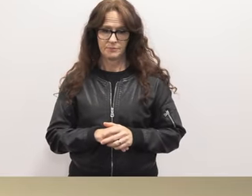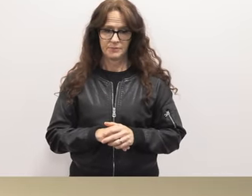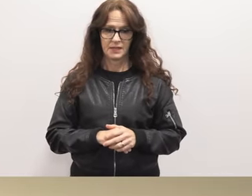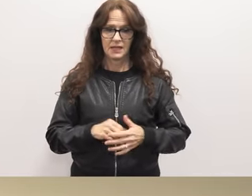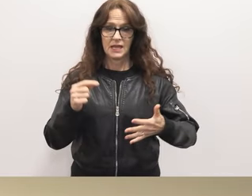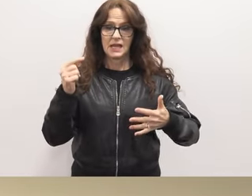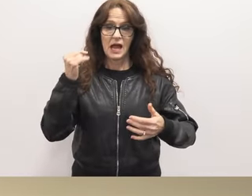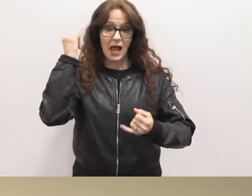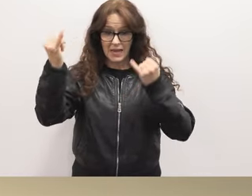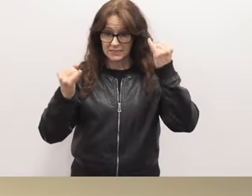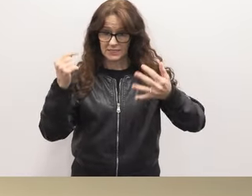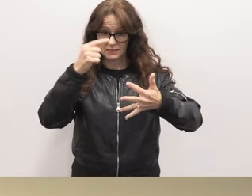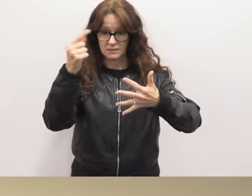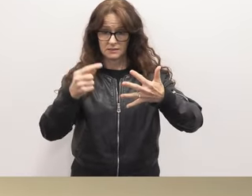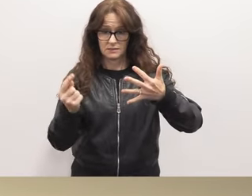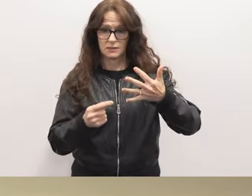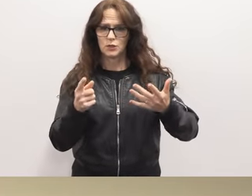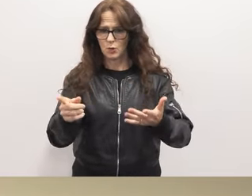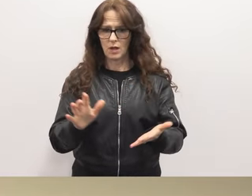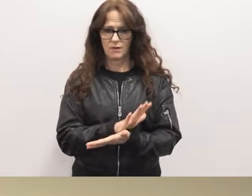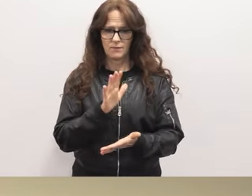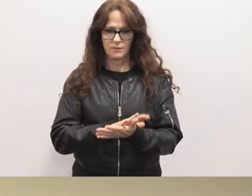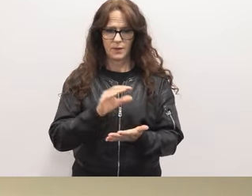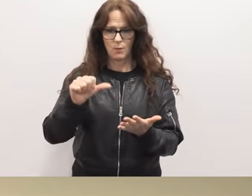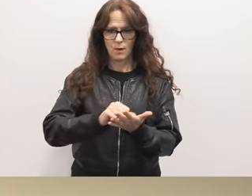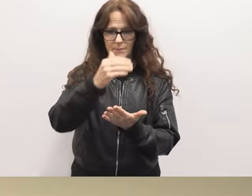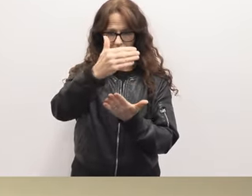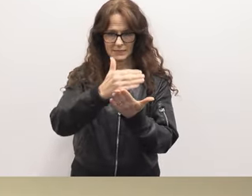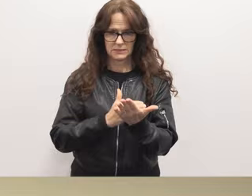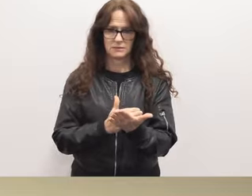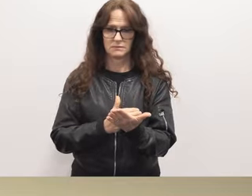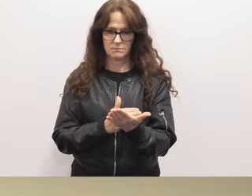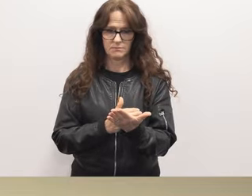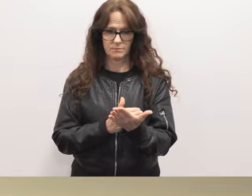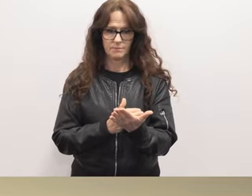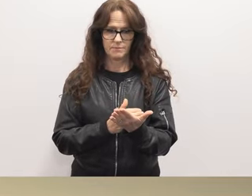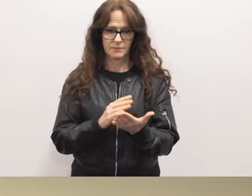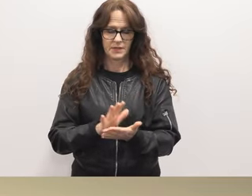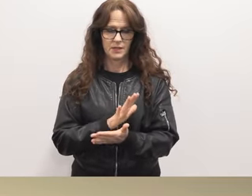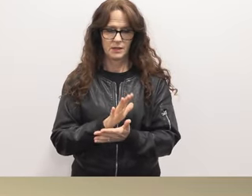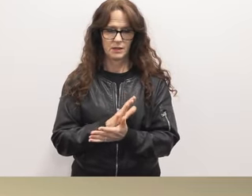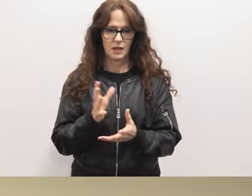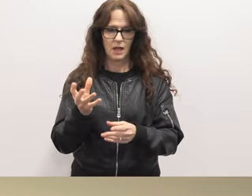And so wanna walk through each of the ideas. You have a document, it's a one pager that I got from your superintendent